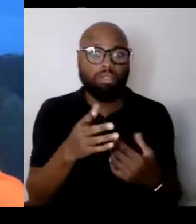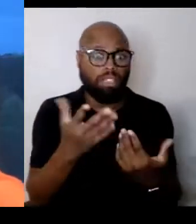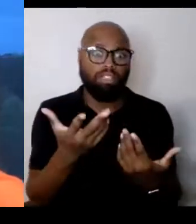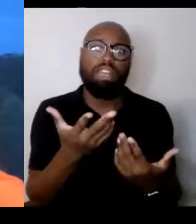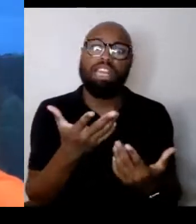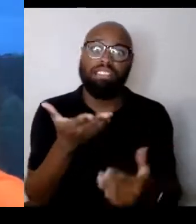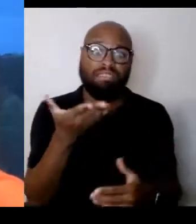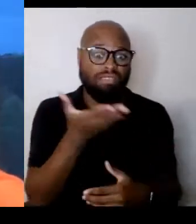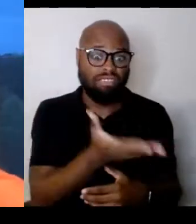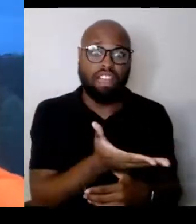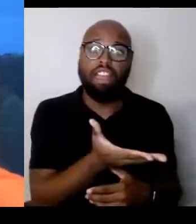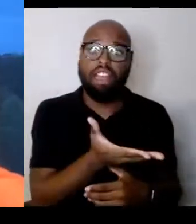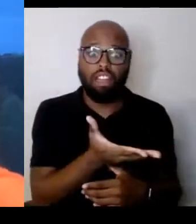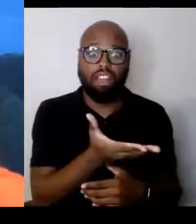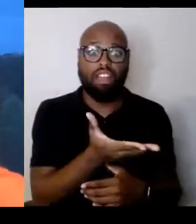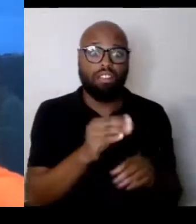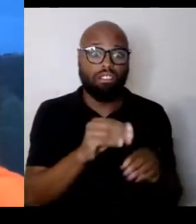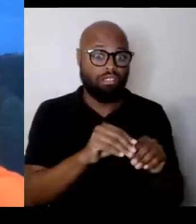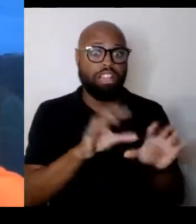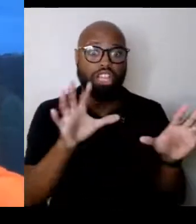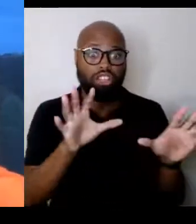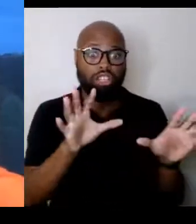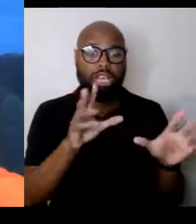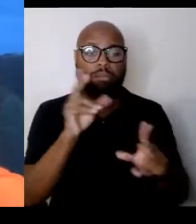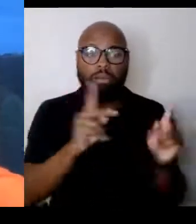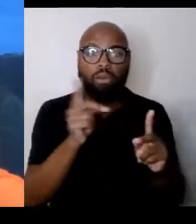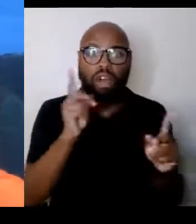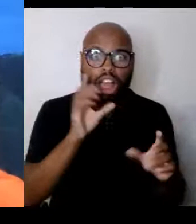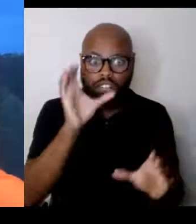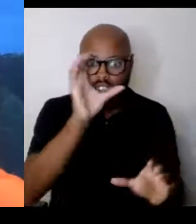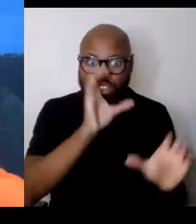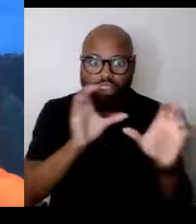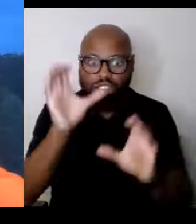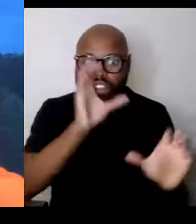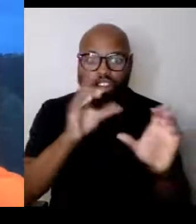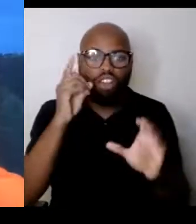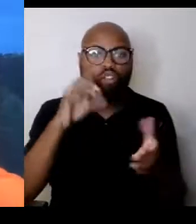to seek abortion access outside of their communities